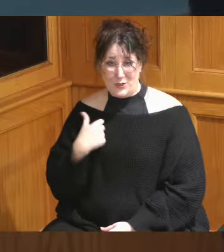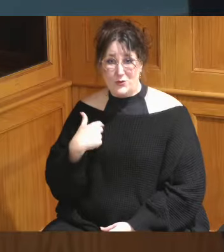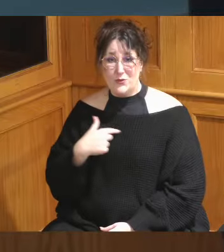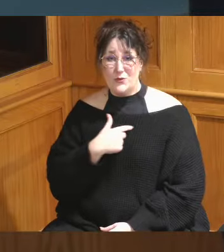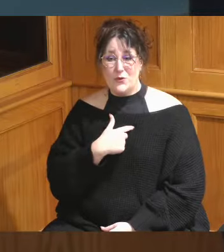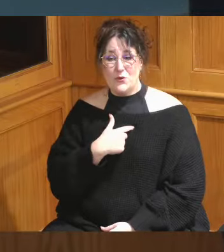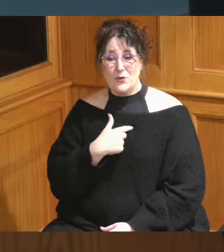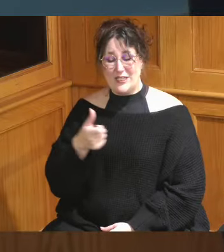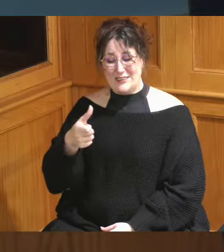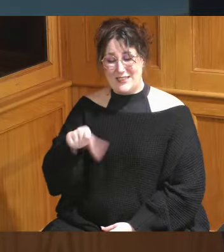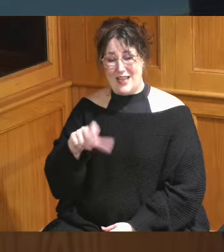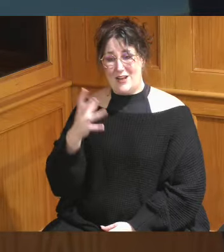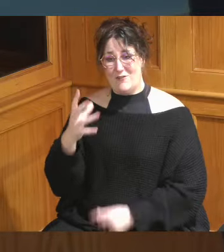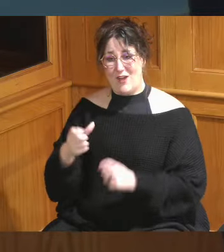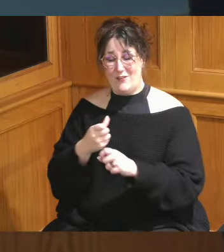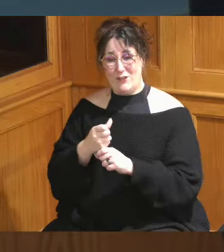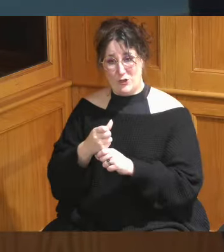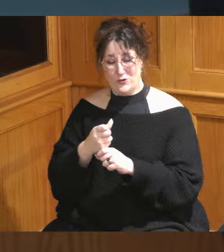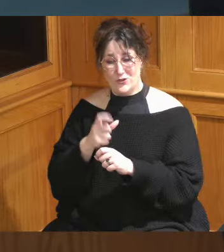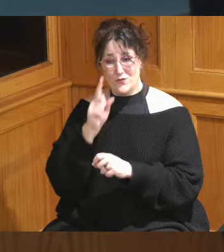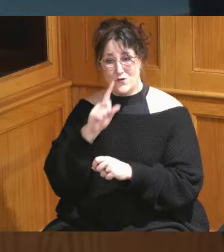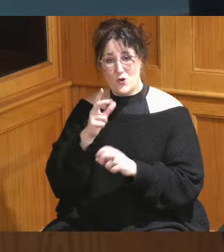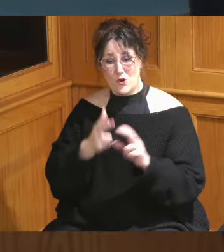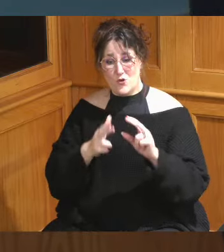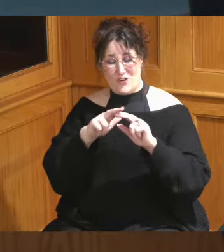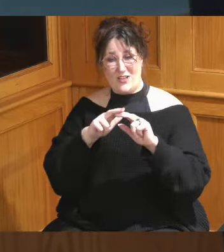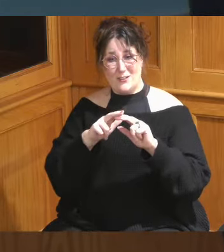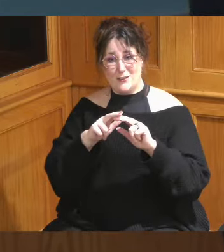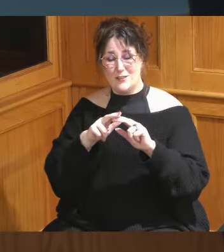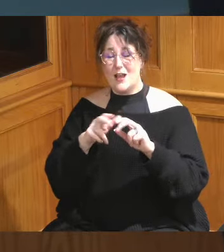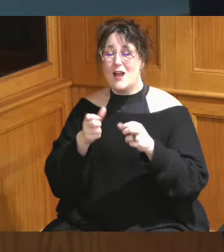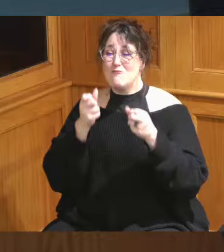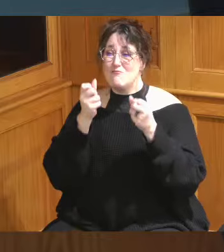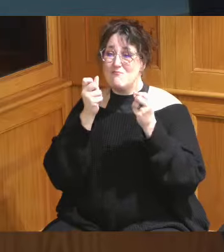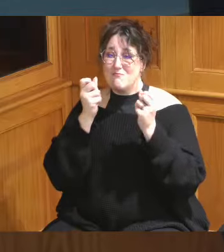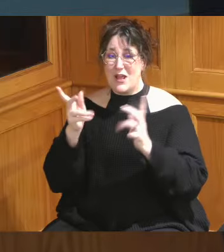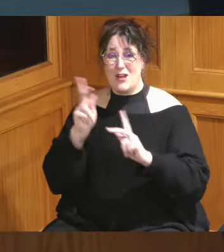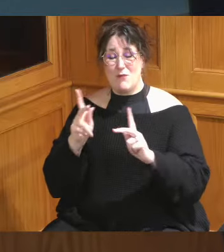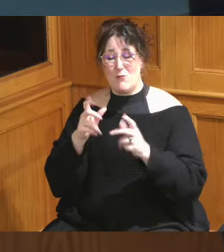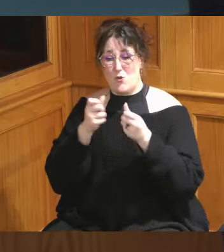raises for five years in a row. We lost a lot of people during that time and these are people with